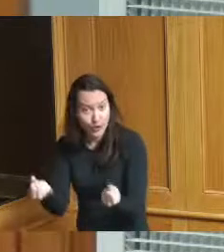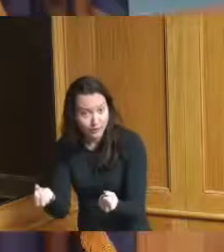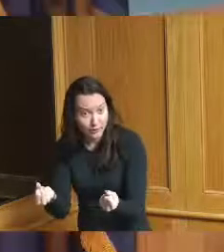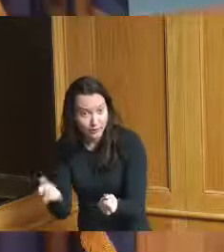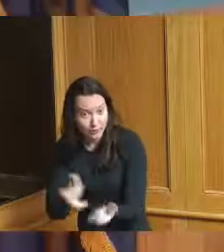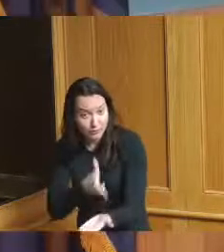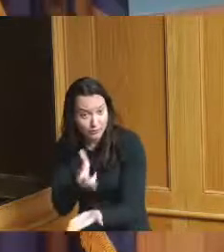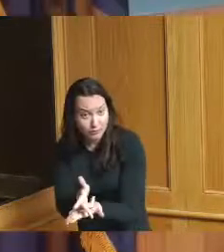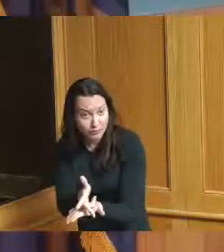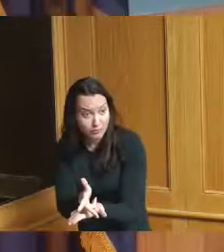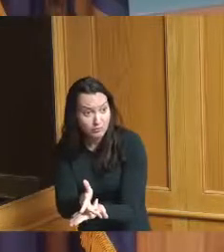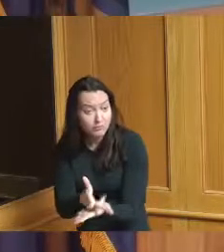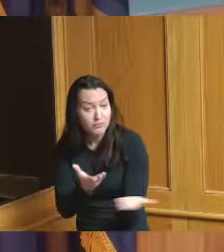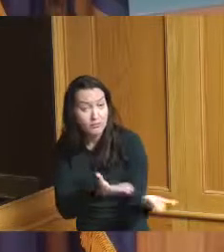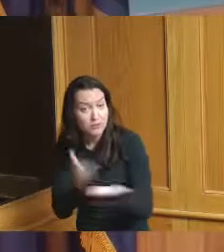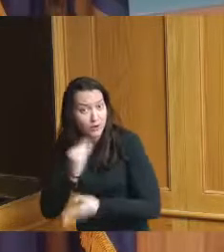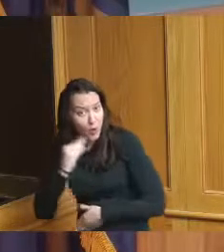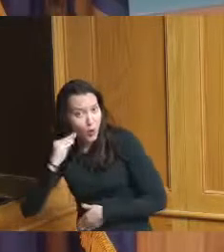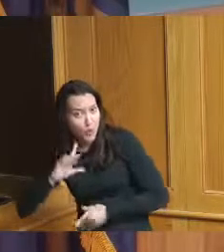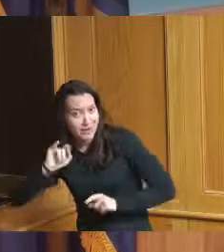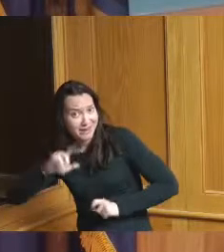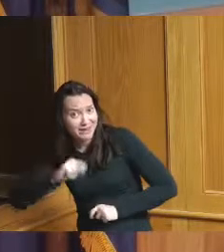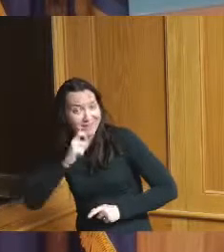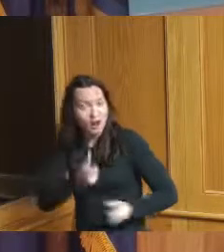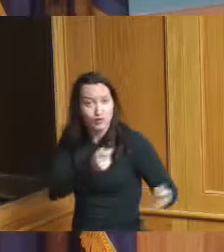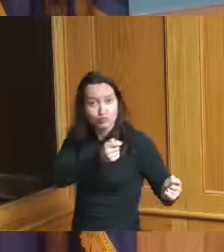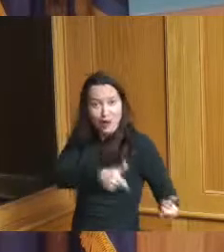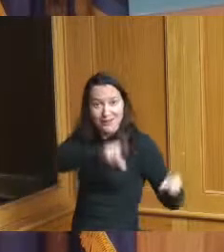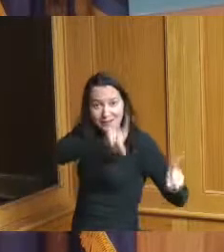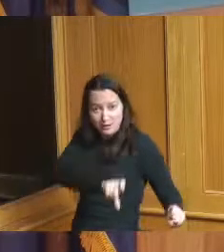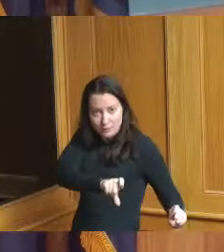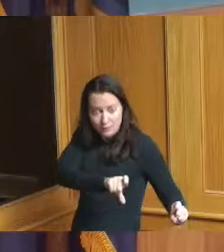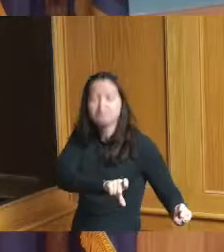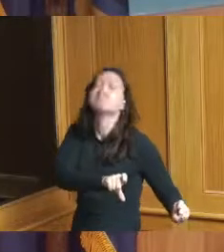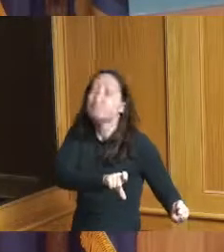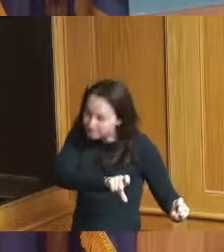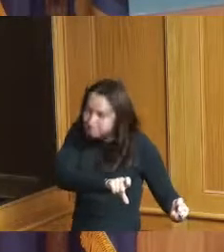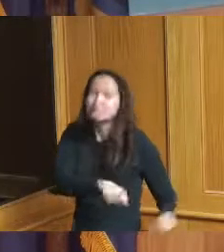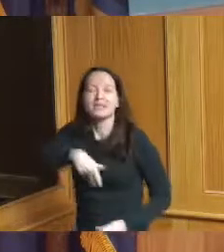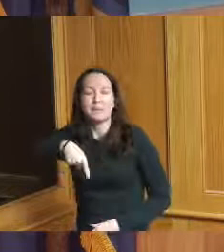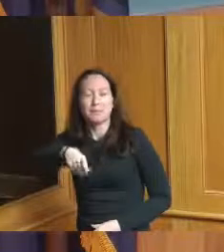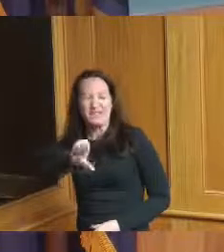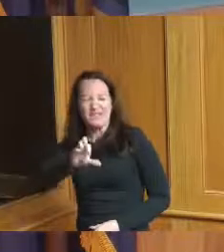take-home kit versus them doing a rapid test there right yeah so the PCR testing is not